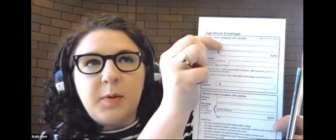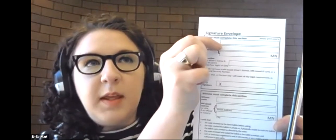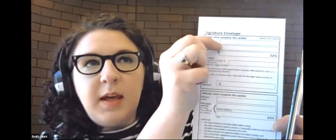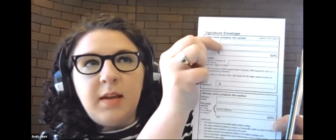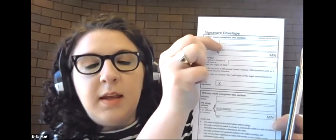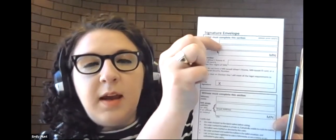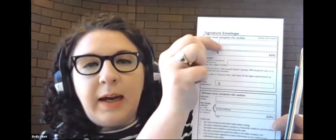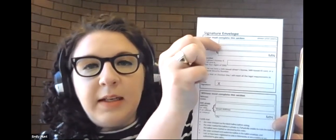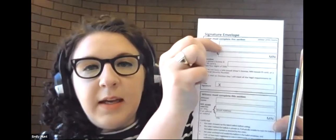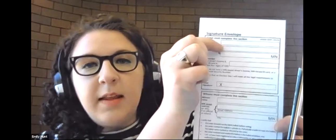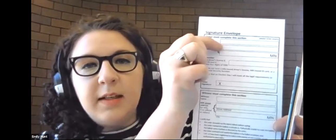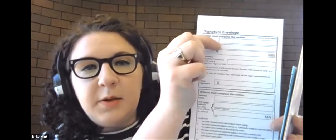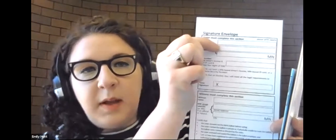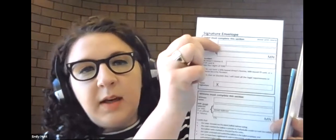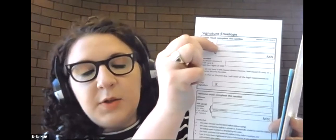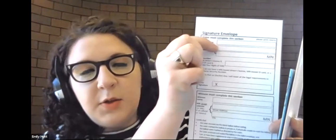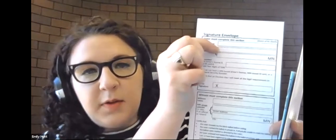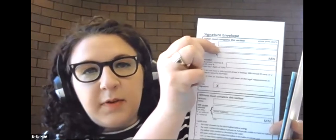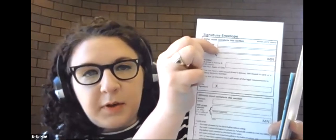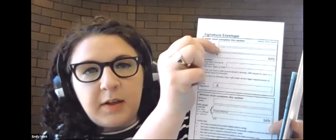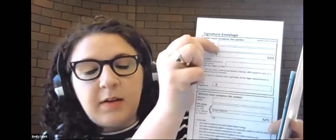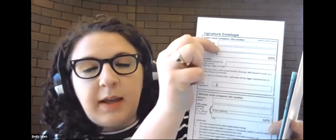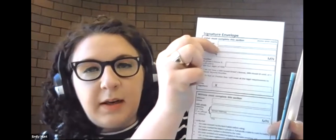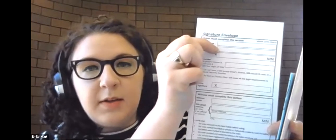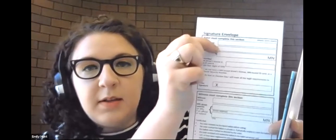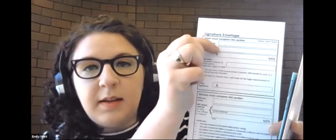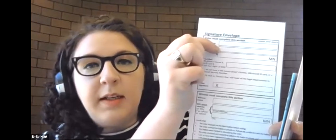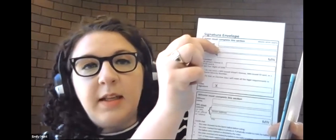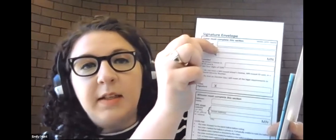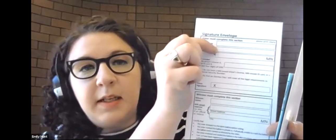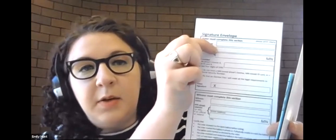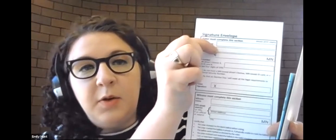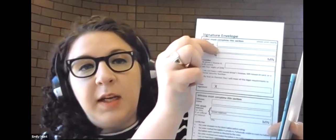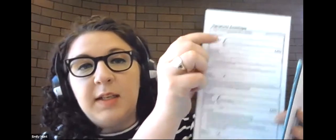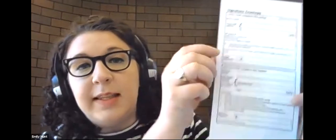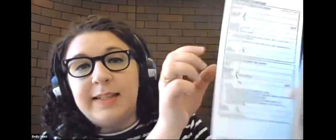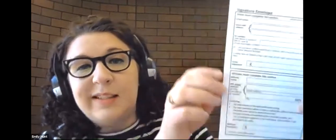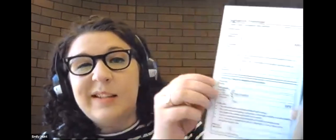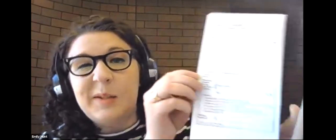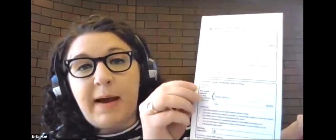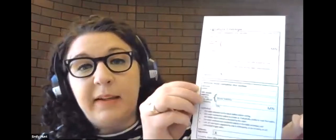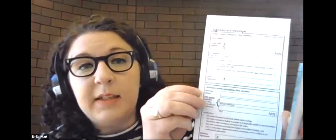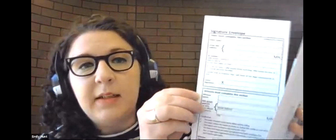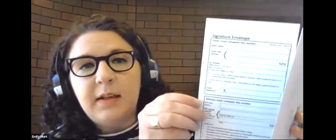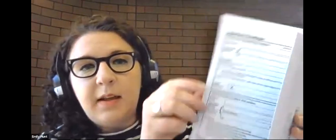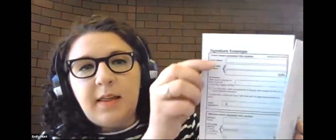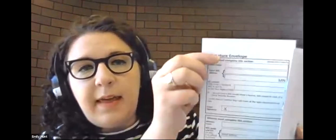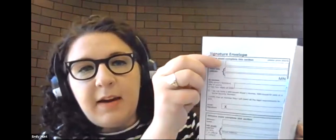So the I.D. that is unique to the voter and the I.D. that's unique to this ballot.